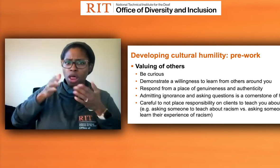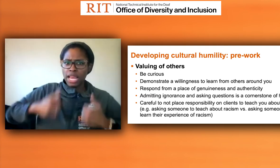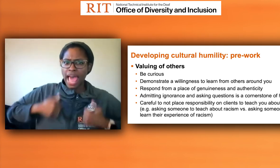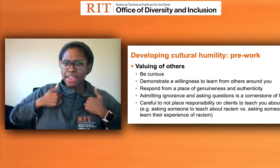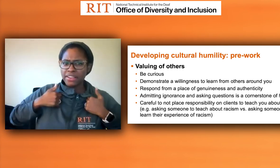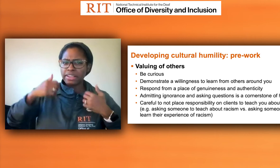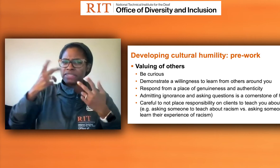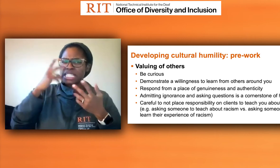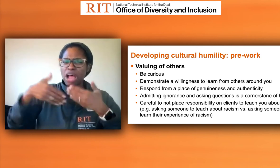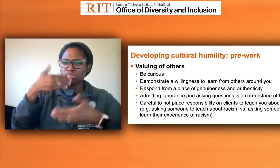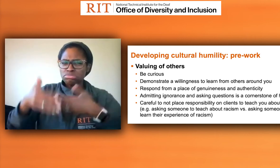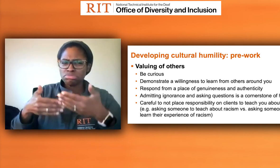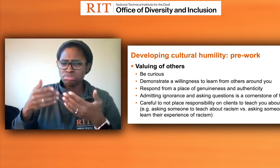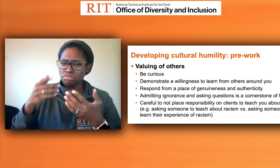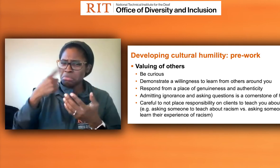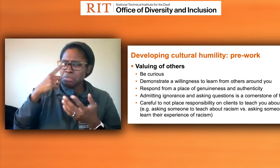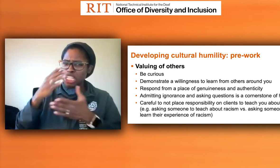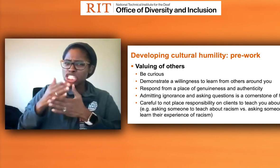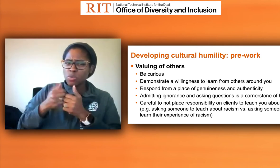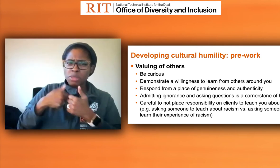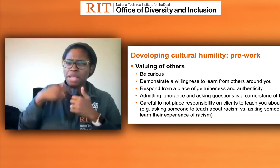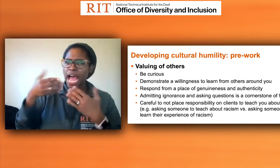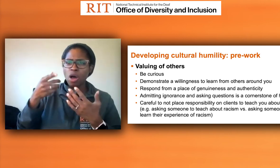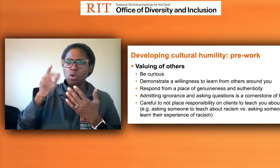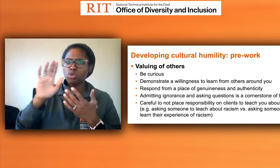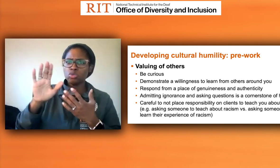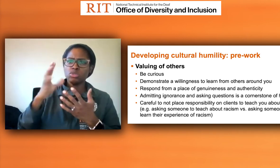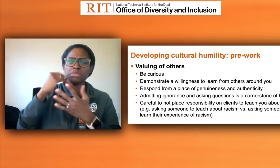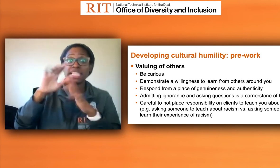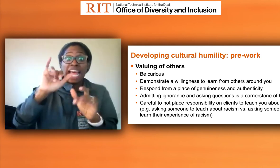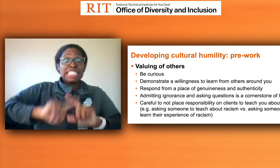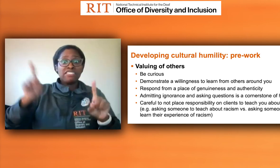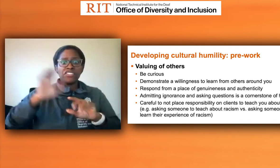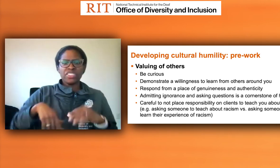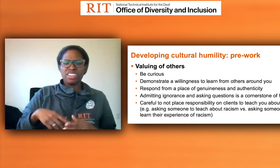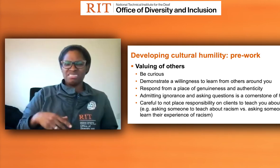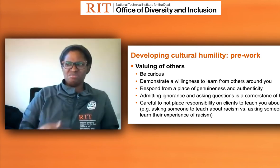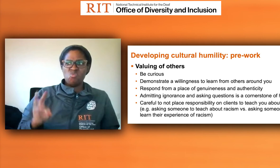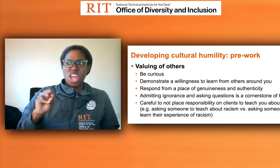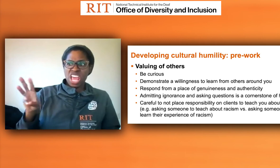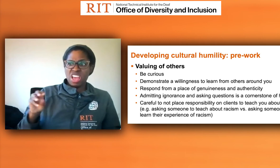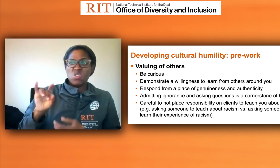It's important to understand that your life progresses the way that it does, and it's very different from other people's,